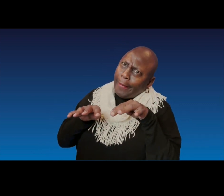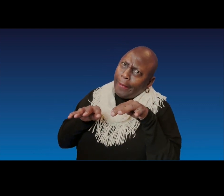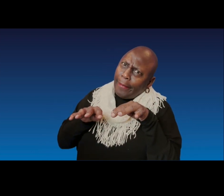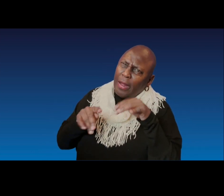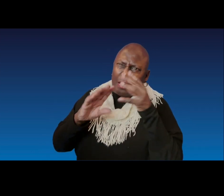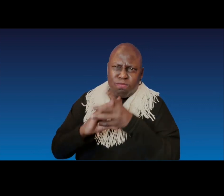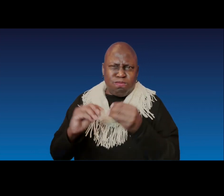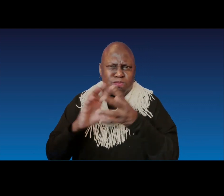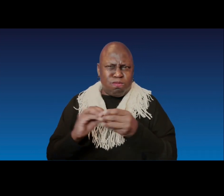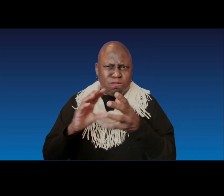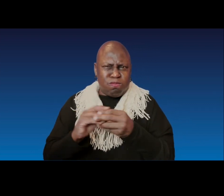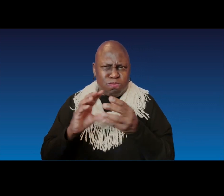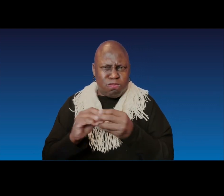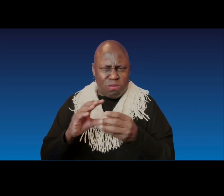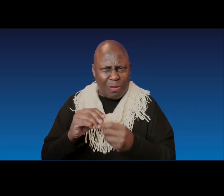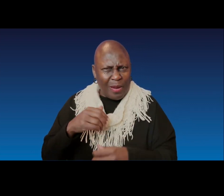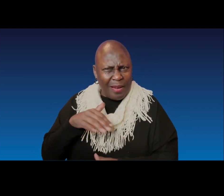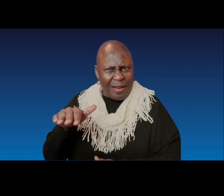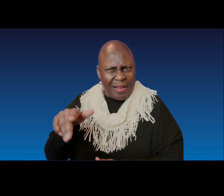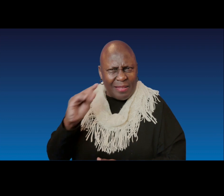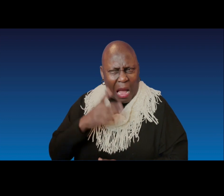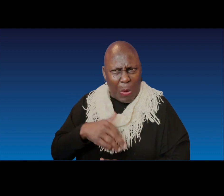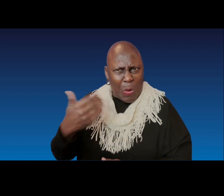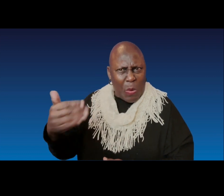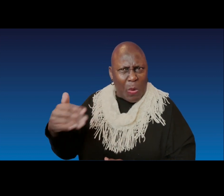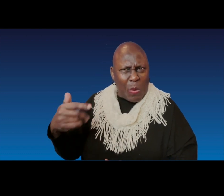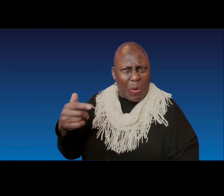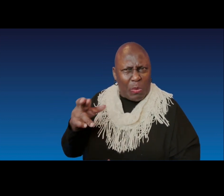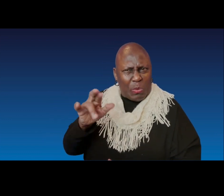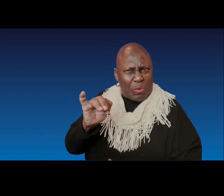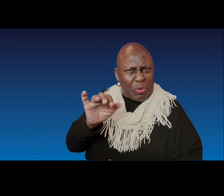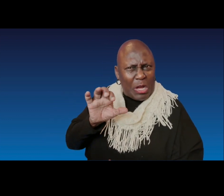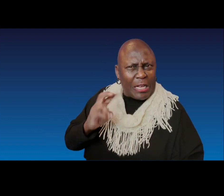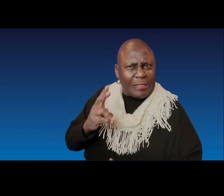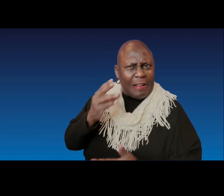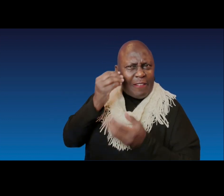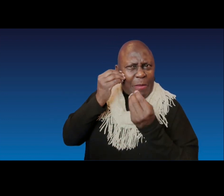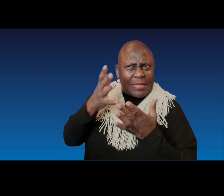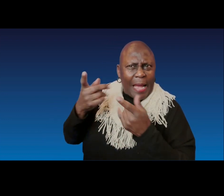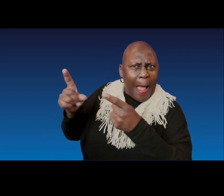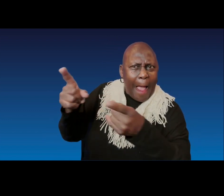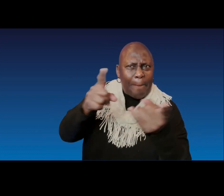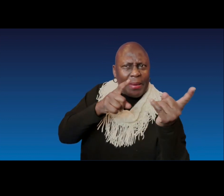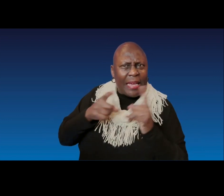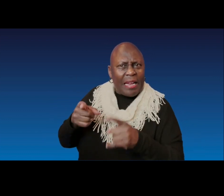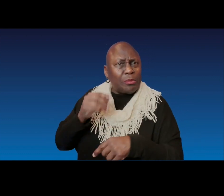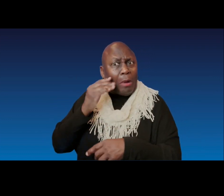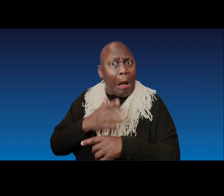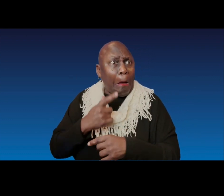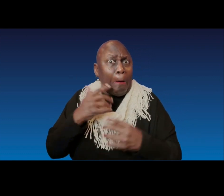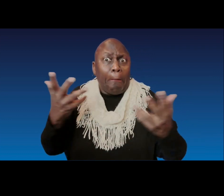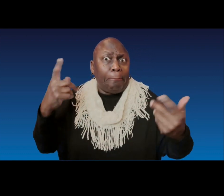My oldest son was a very expressive boy, and would talk about so much. He was young.